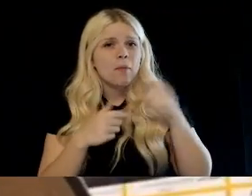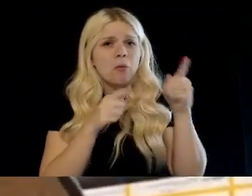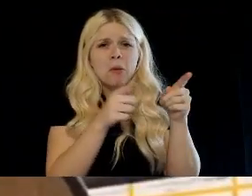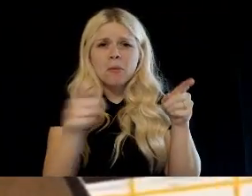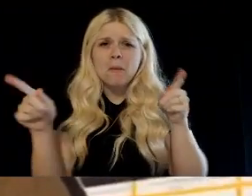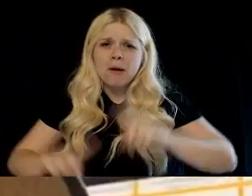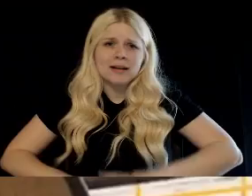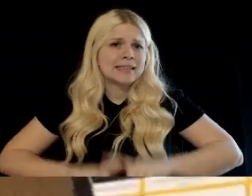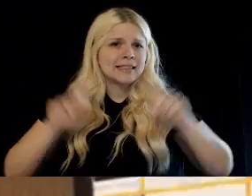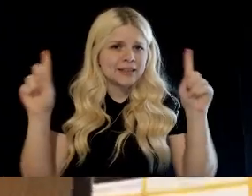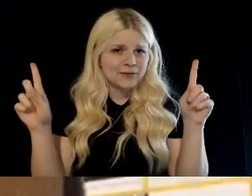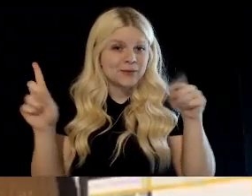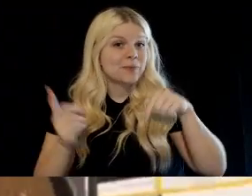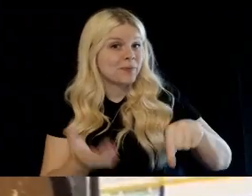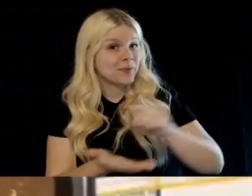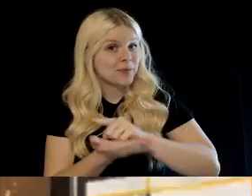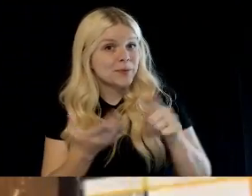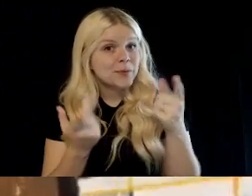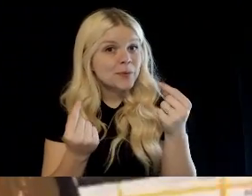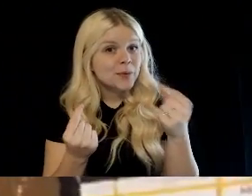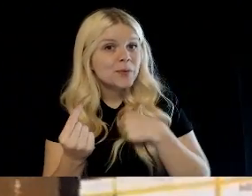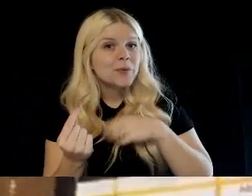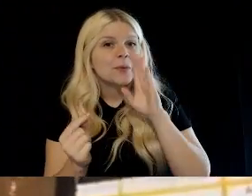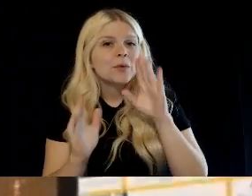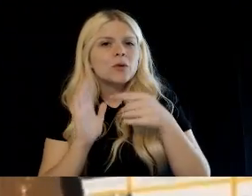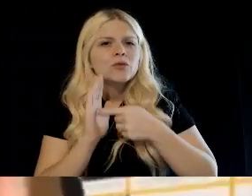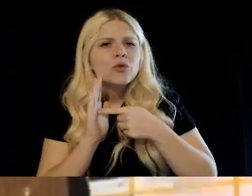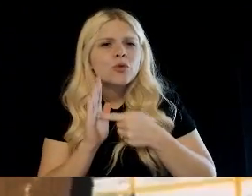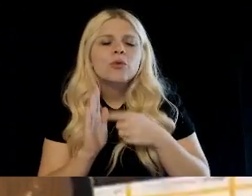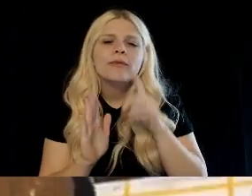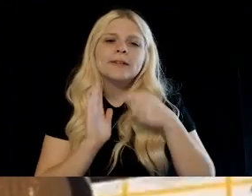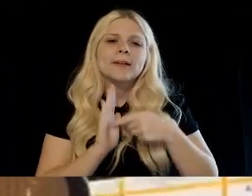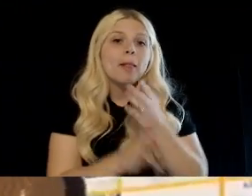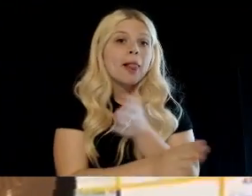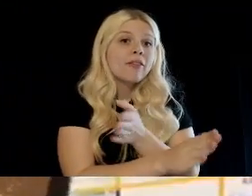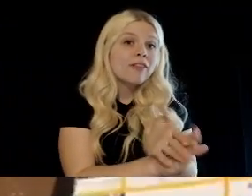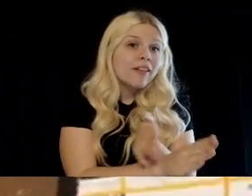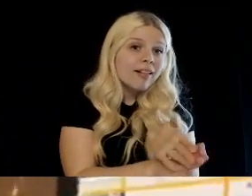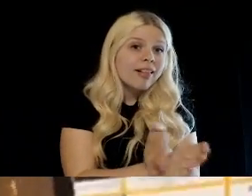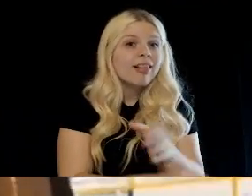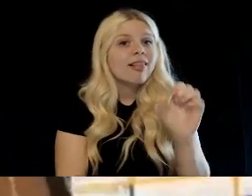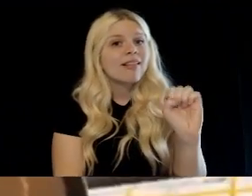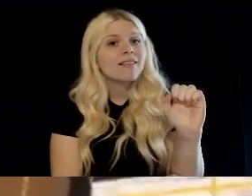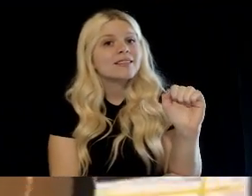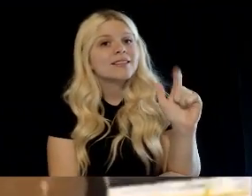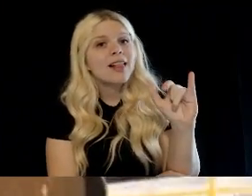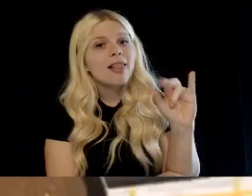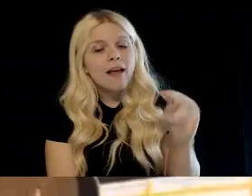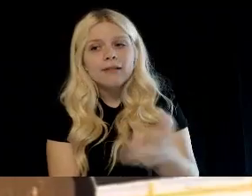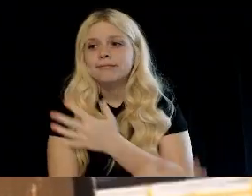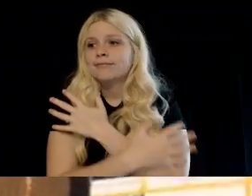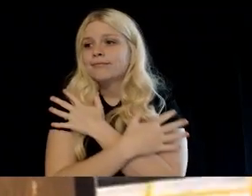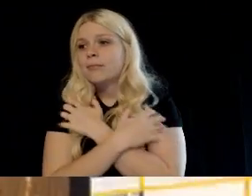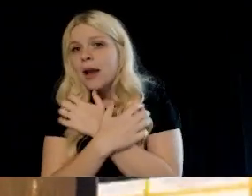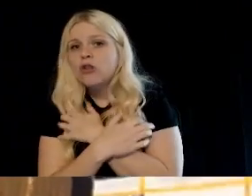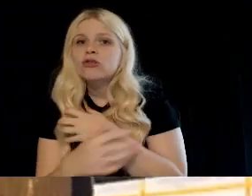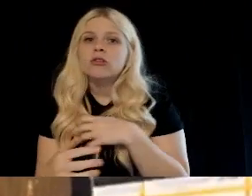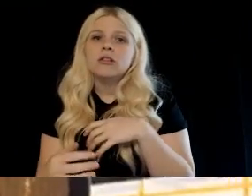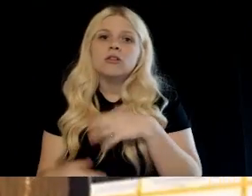showing you how everything from seals and sea lions to grizzly bears to giraffes participate in creating gorgeous works